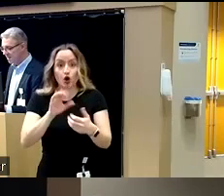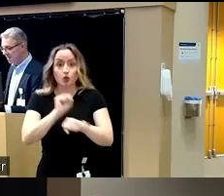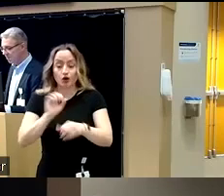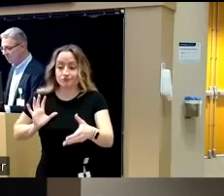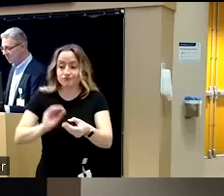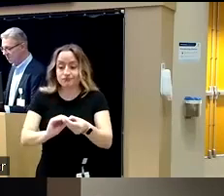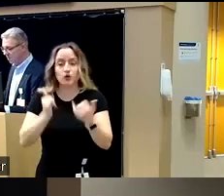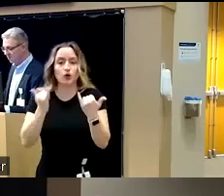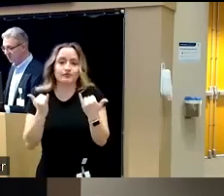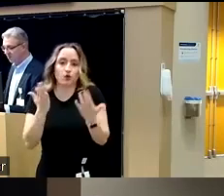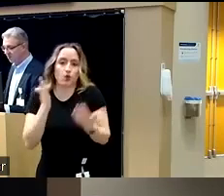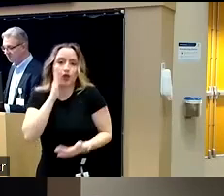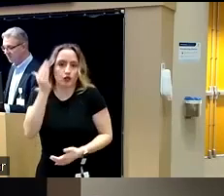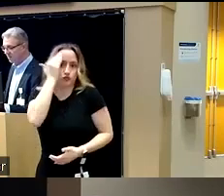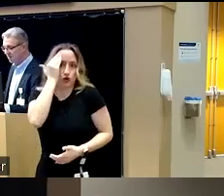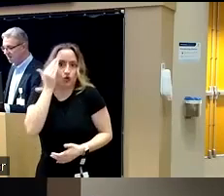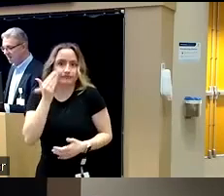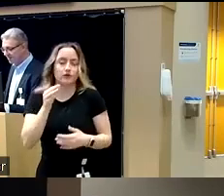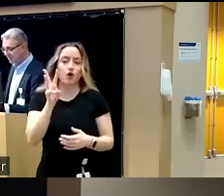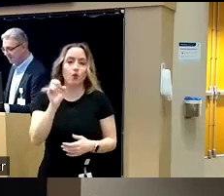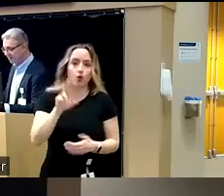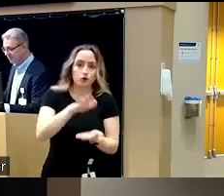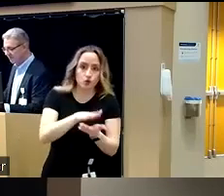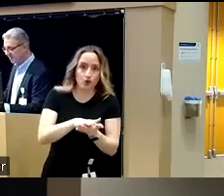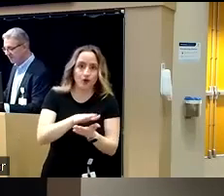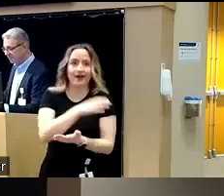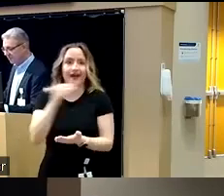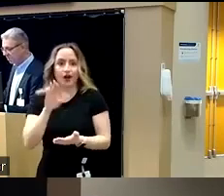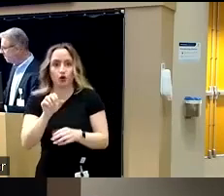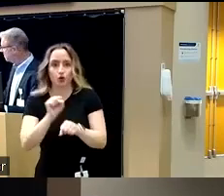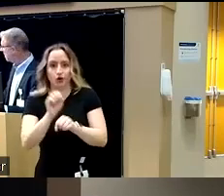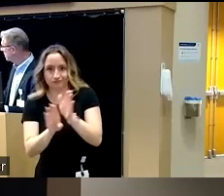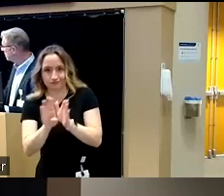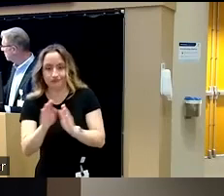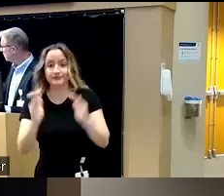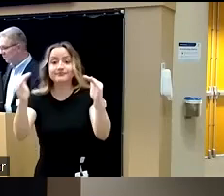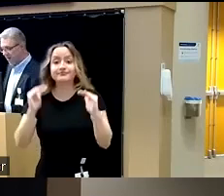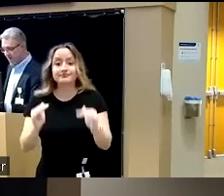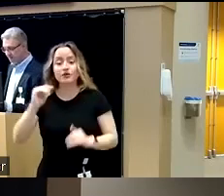and her work with the Warner School next I'm going to introduce Dr Gloria bechevitz to her right